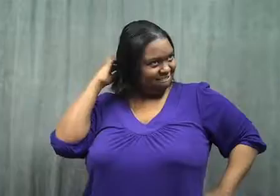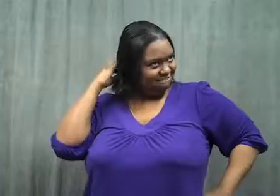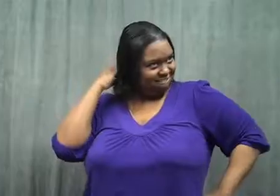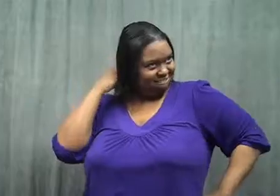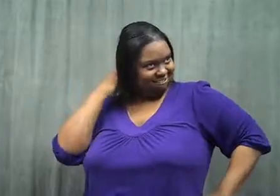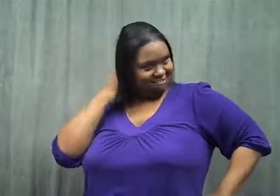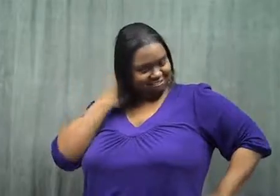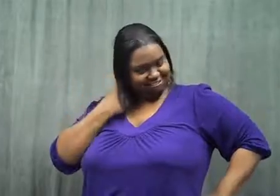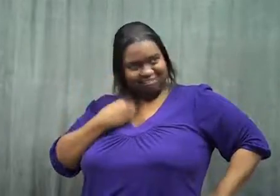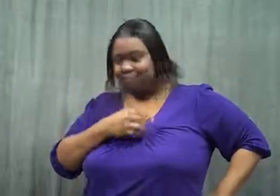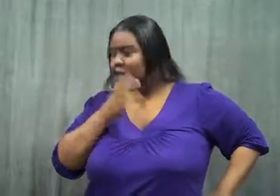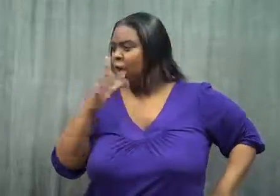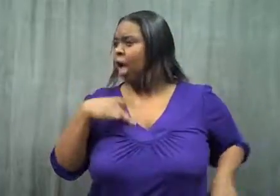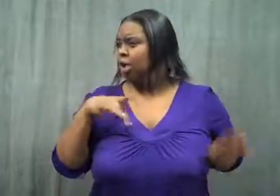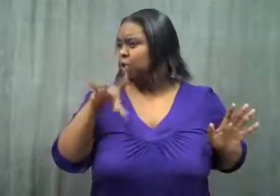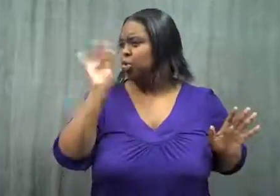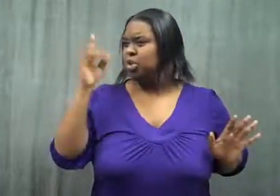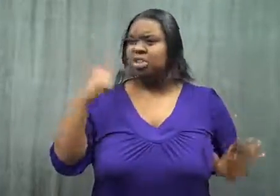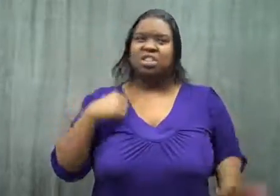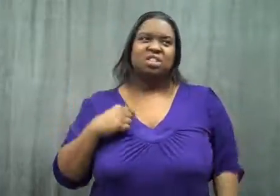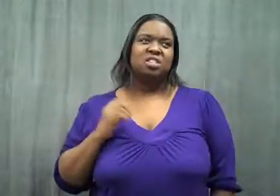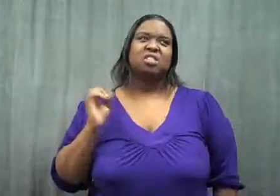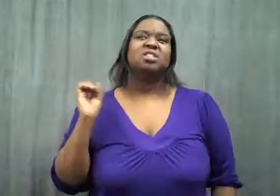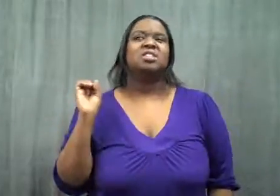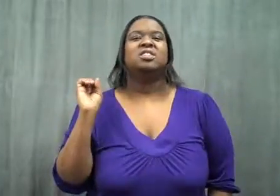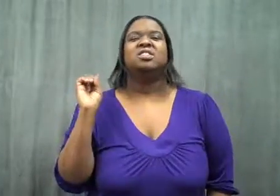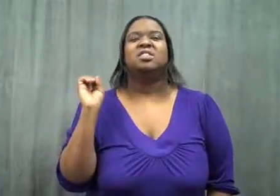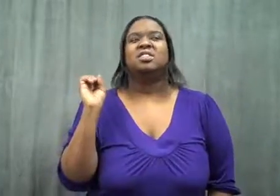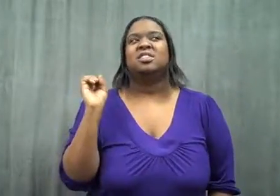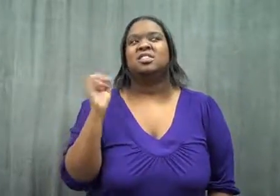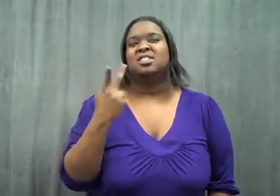She said, "I'll pick on out." I said, "Ok."